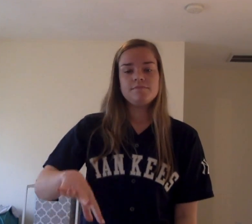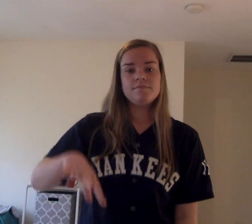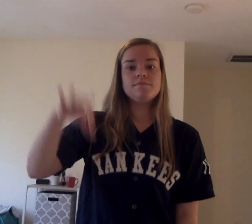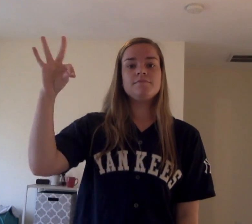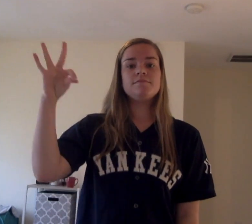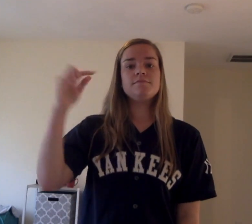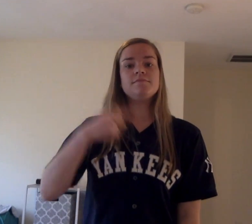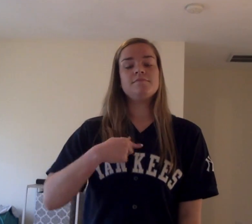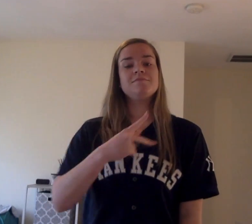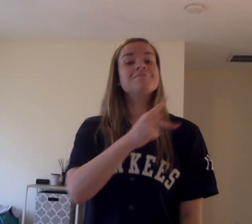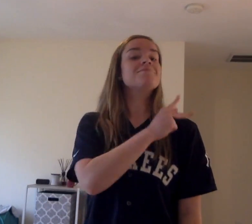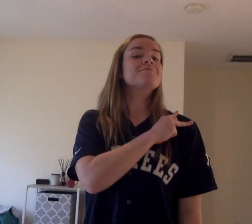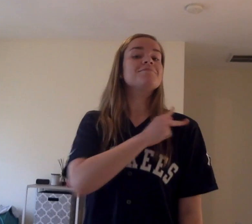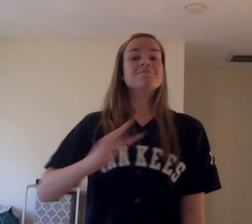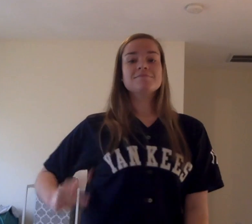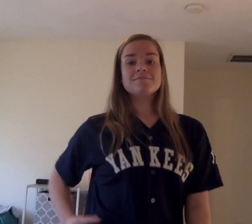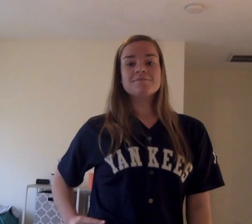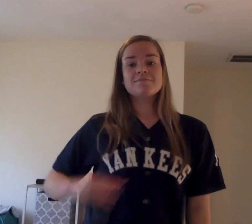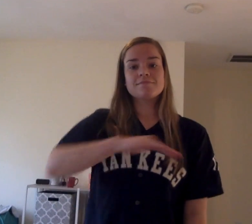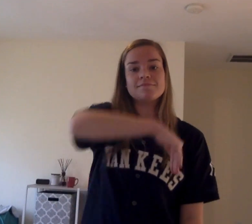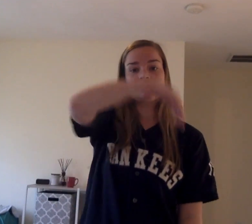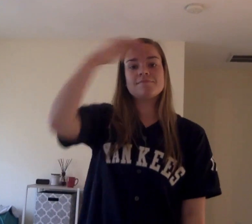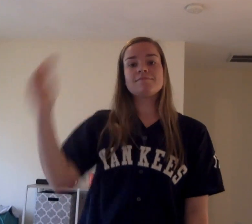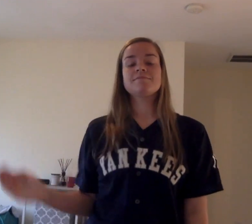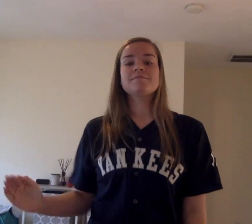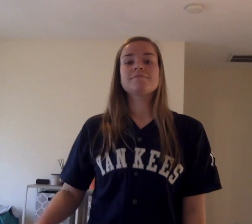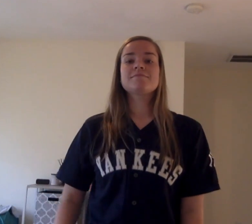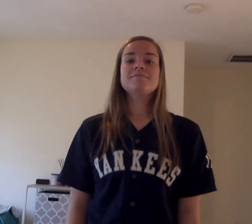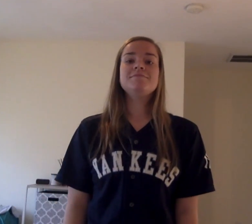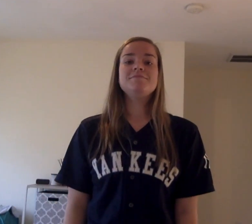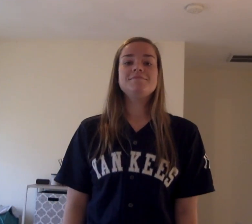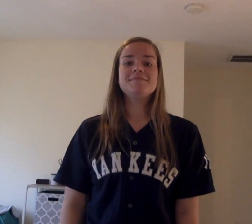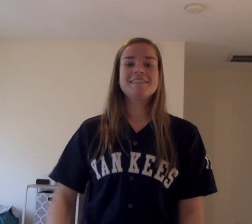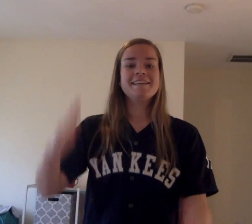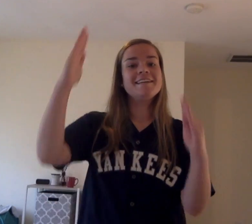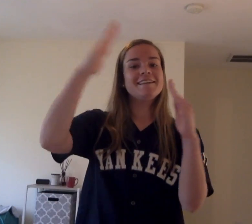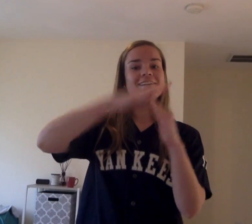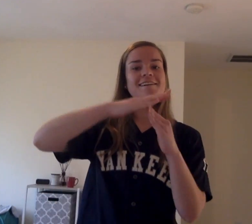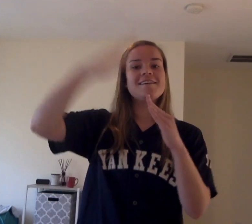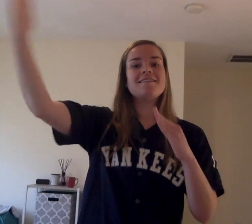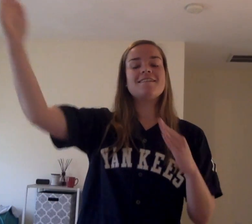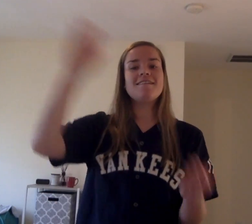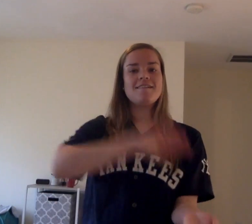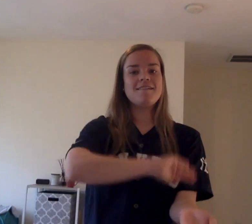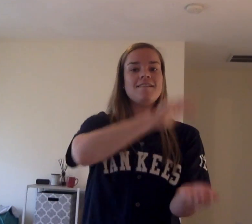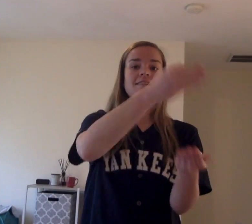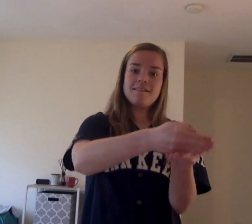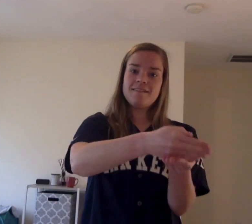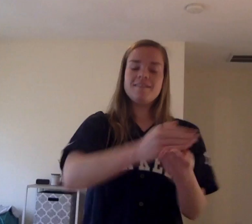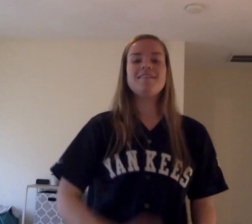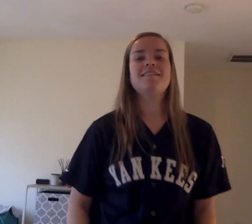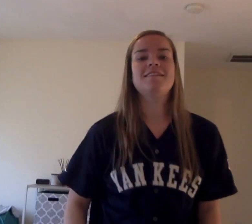And find I'm king of the hill Top of the heap